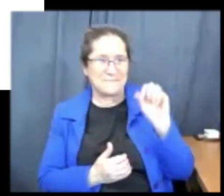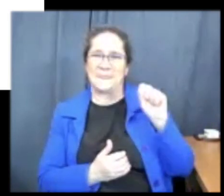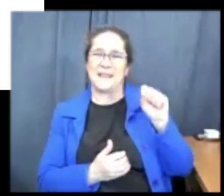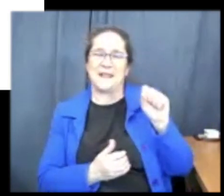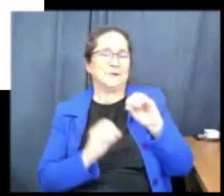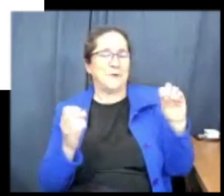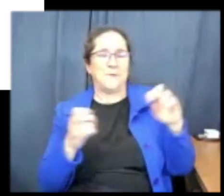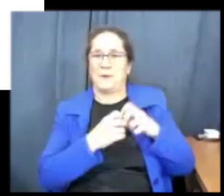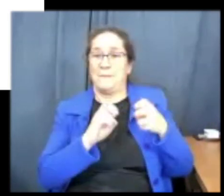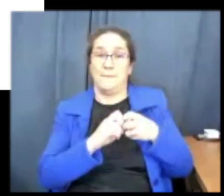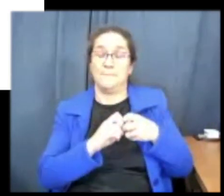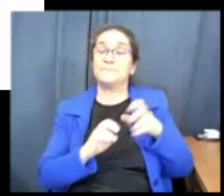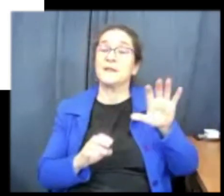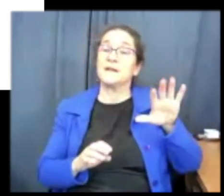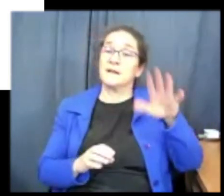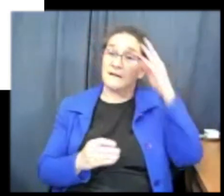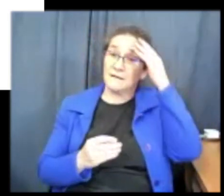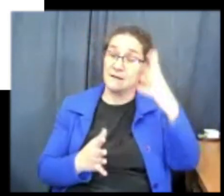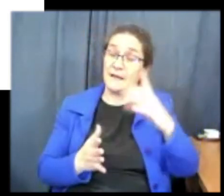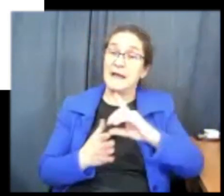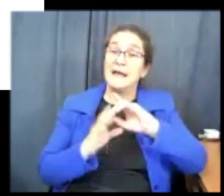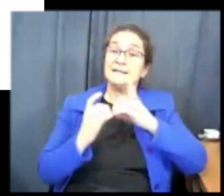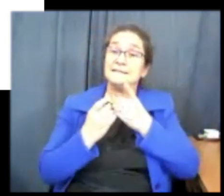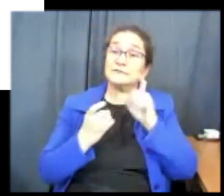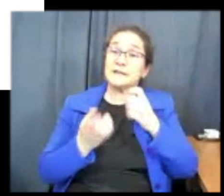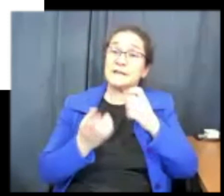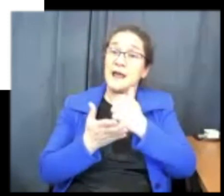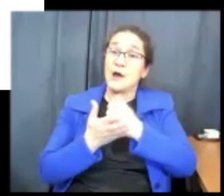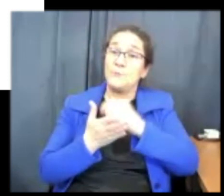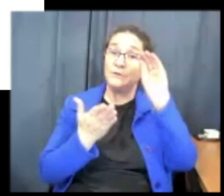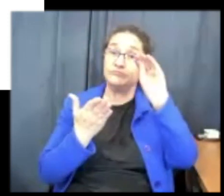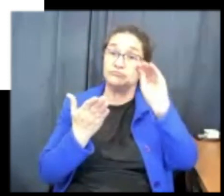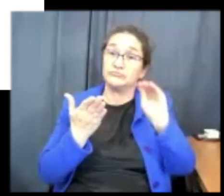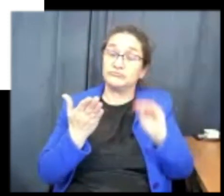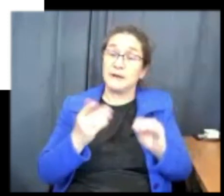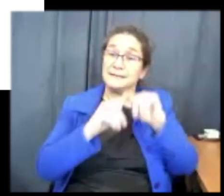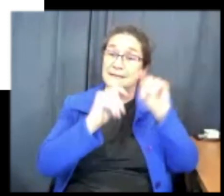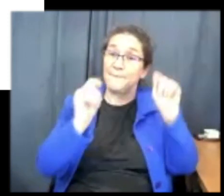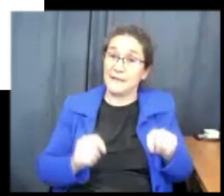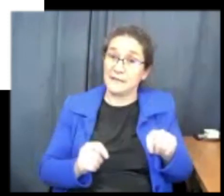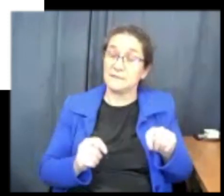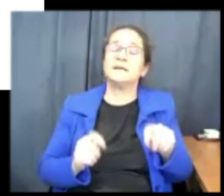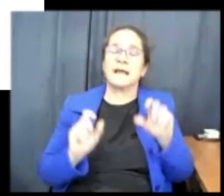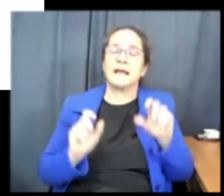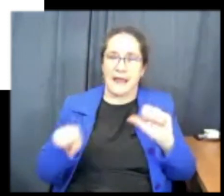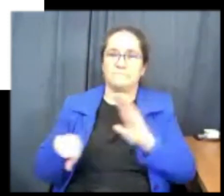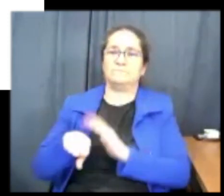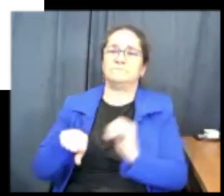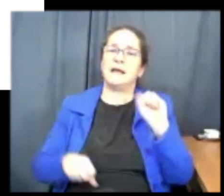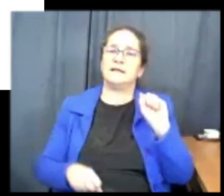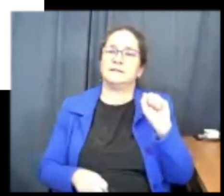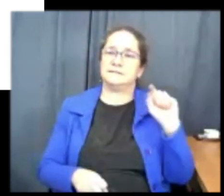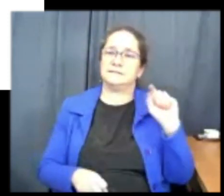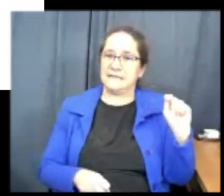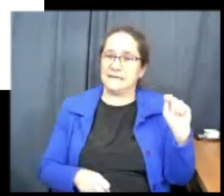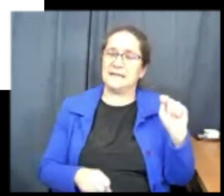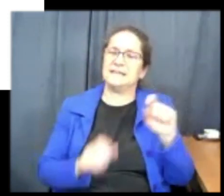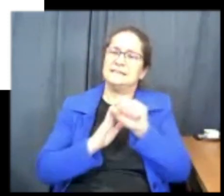need help to fill out that template, their State Support Team who are local can easily help them access this because they